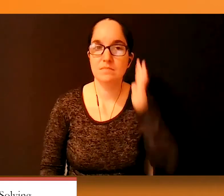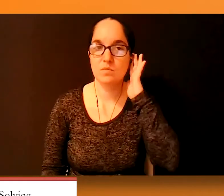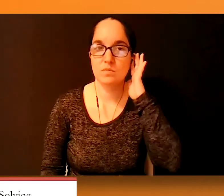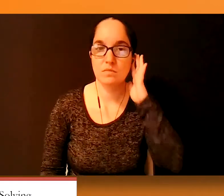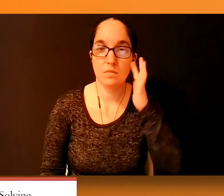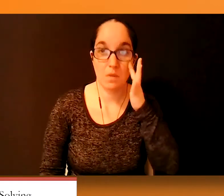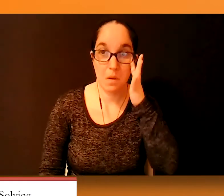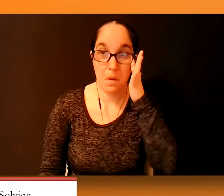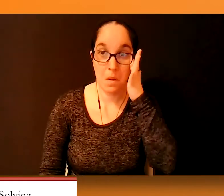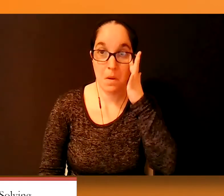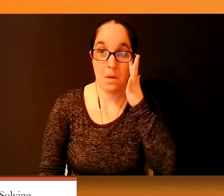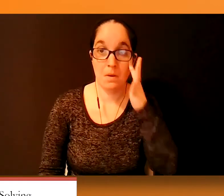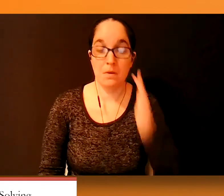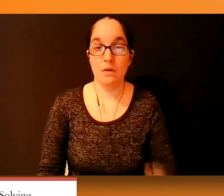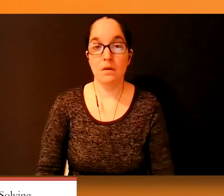So, now that you have your vocabulary list...